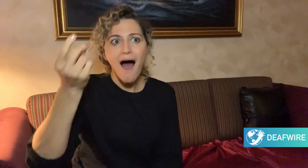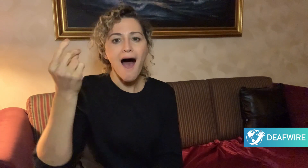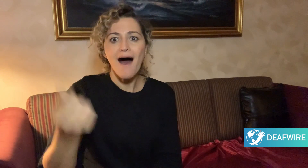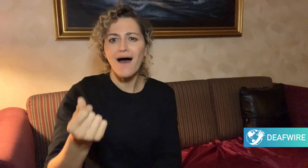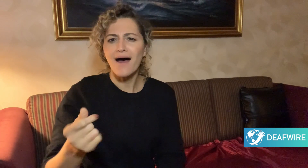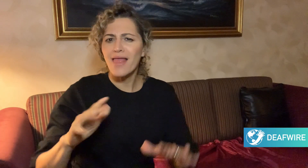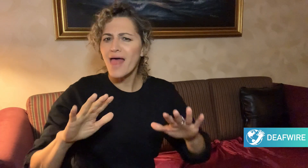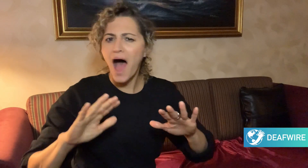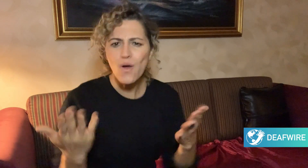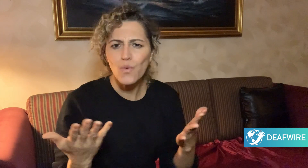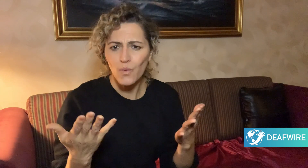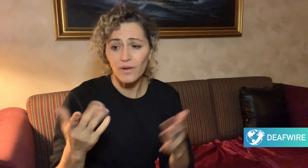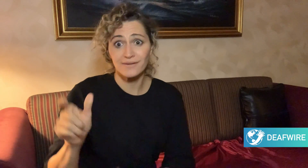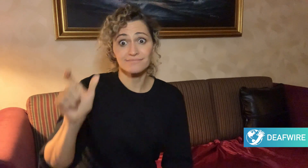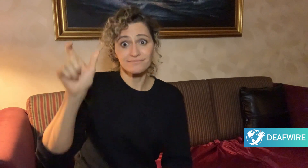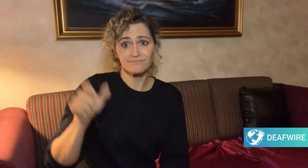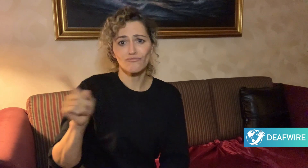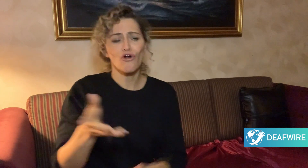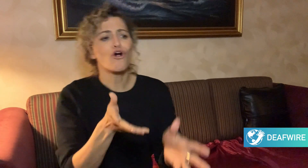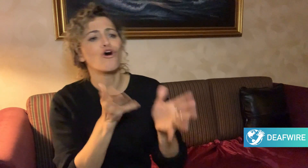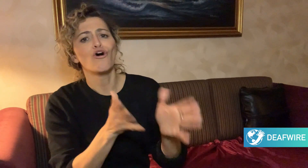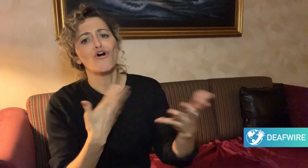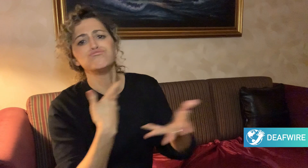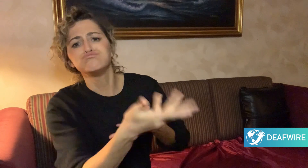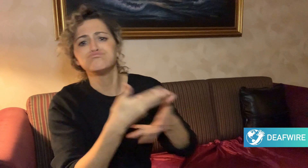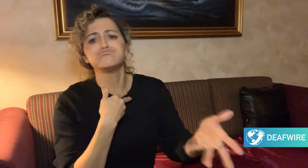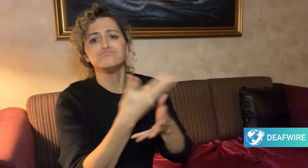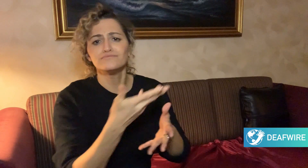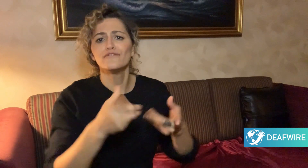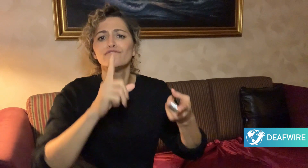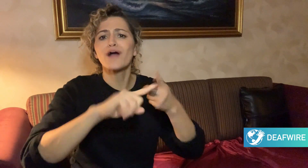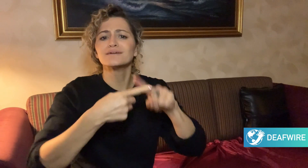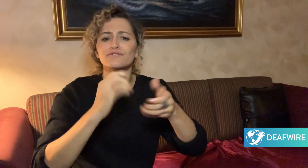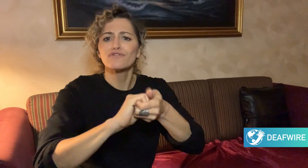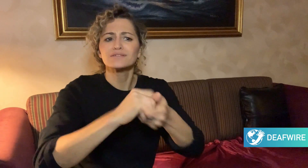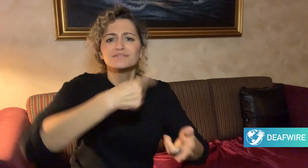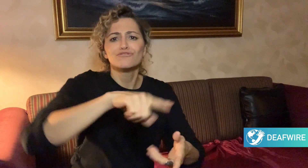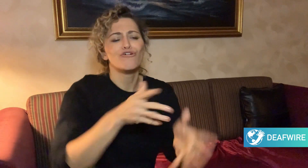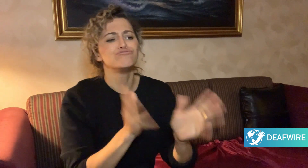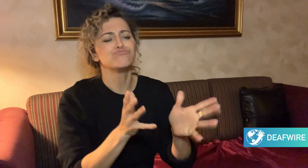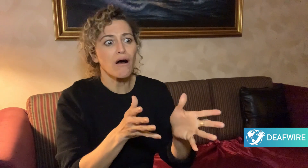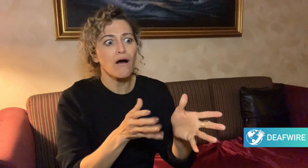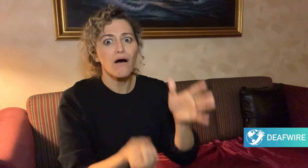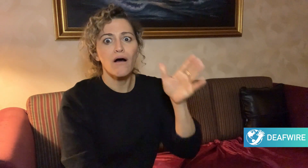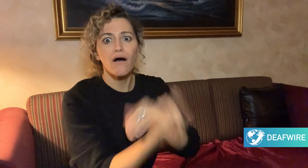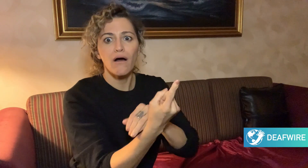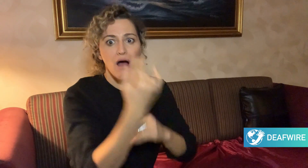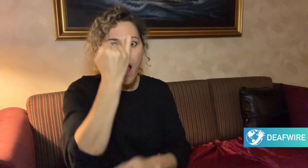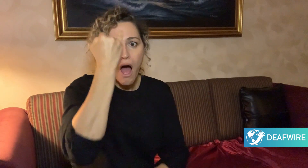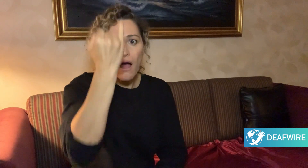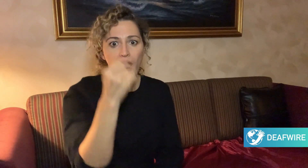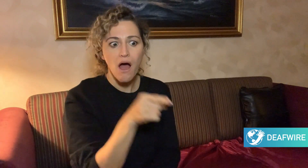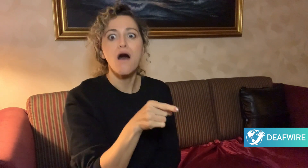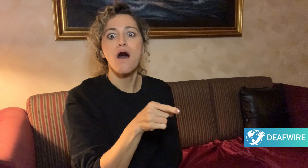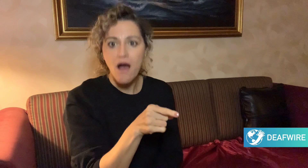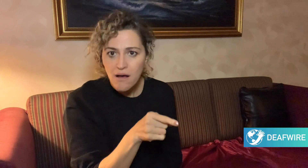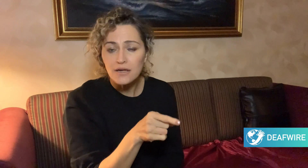the idea came from a conversation with her friends.